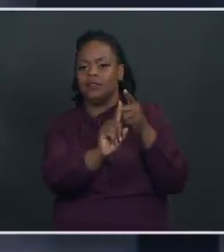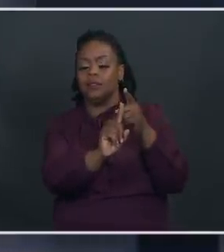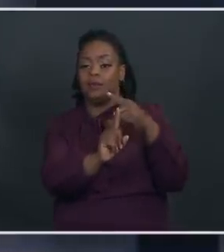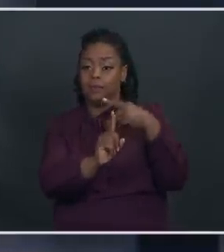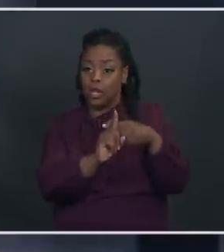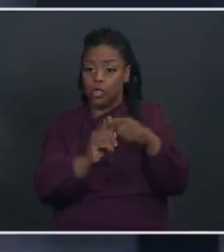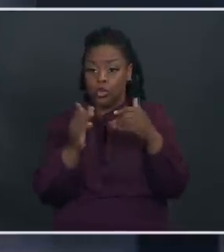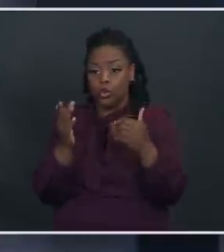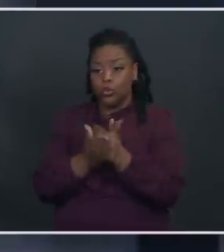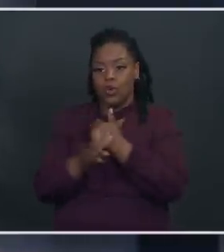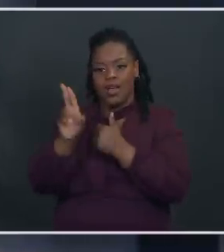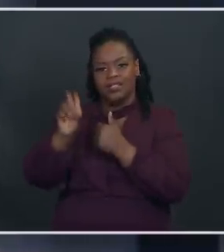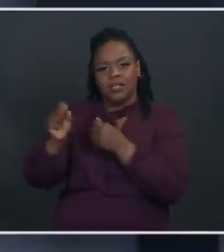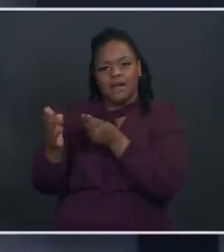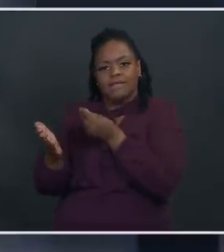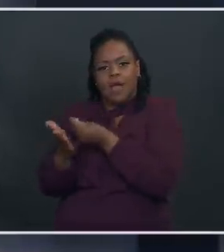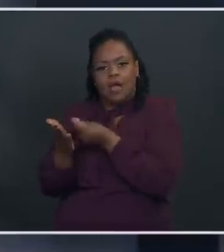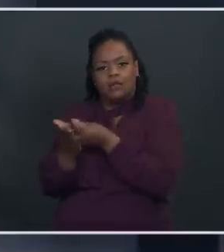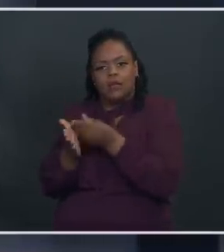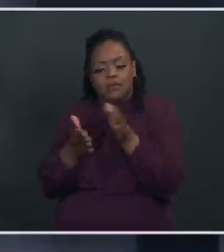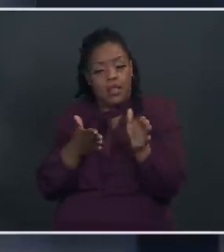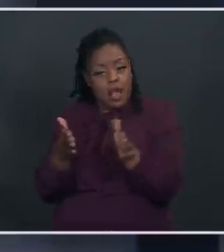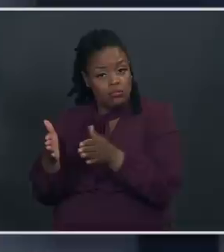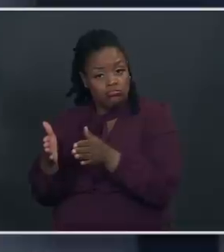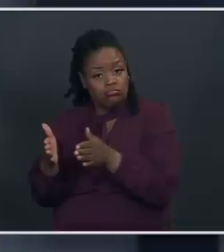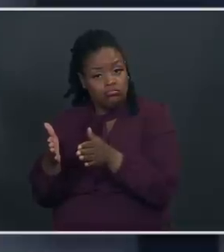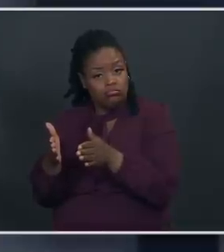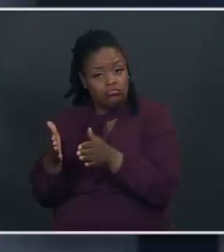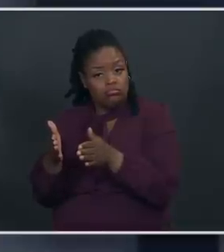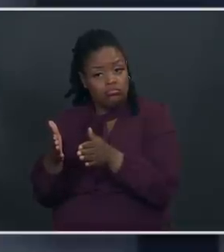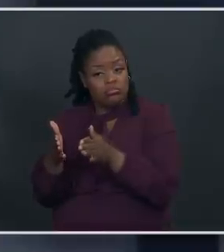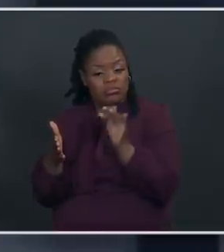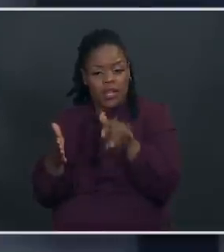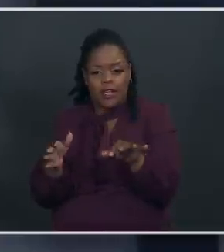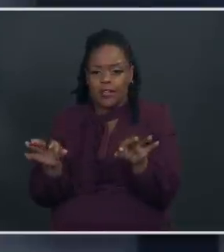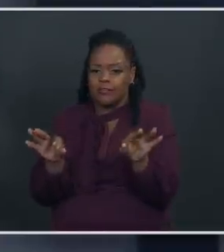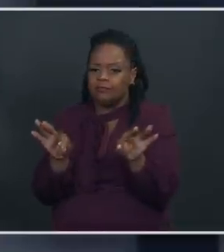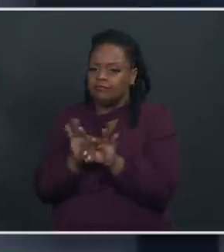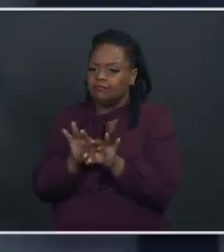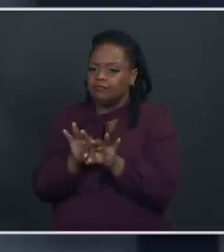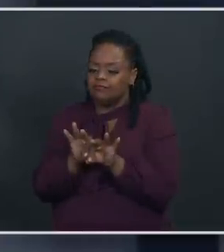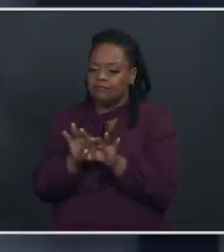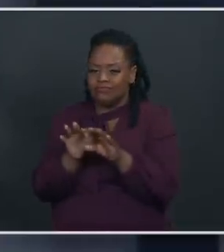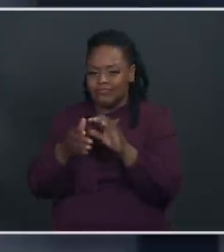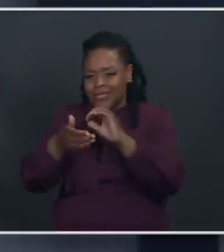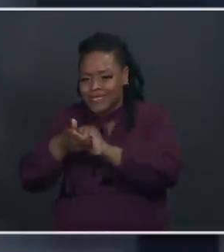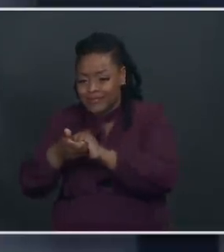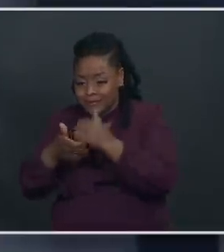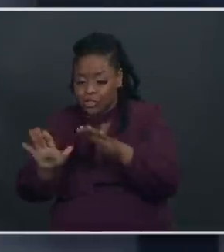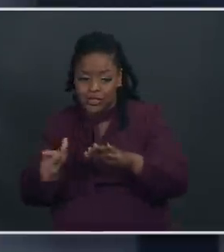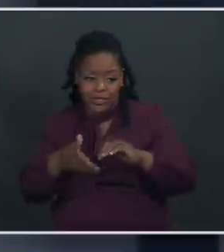both of which are essential to our being able to bring countries of the world together to raise ambition